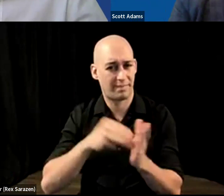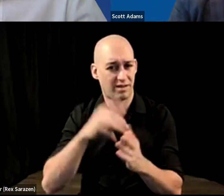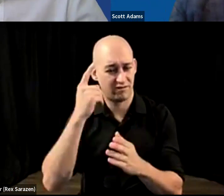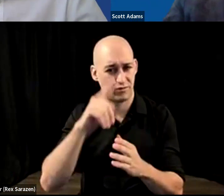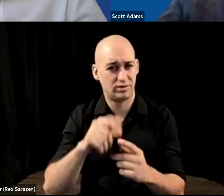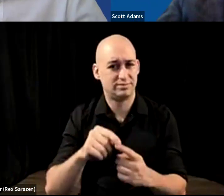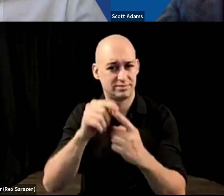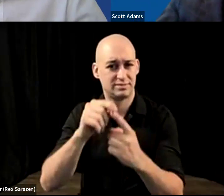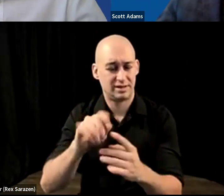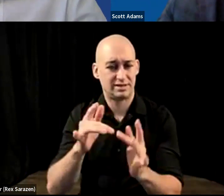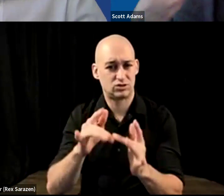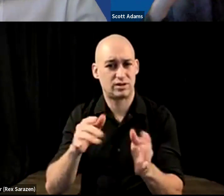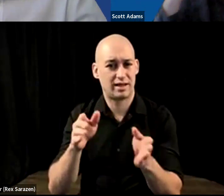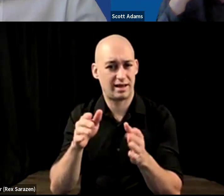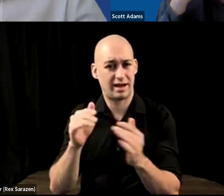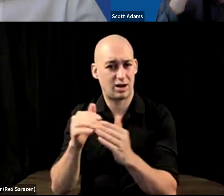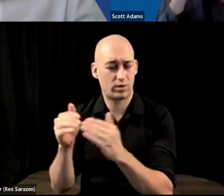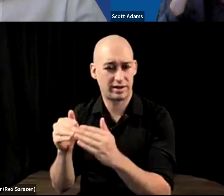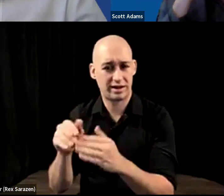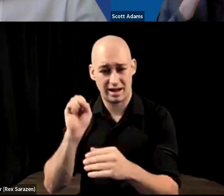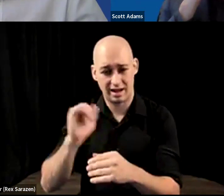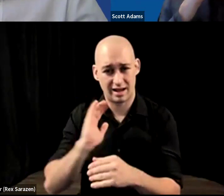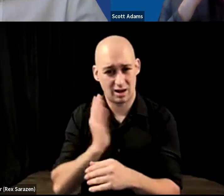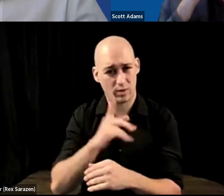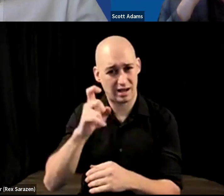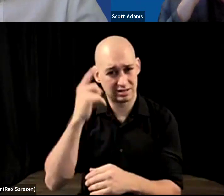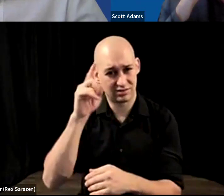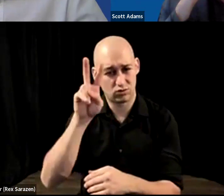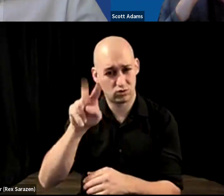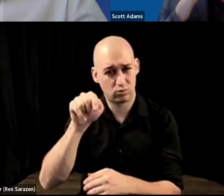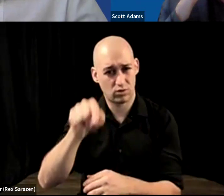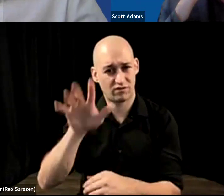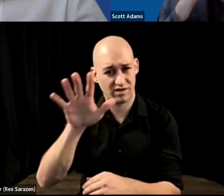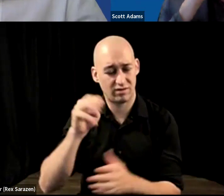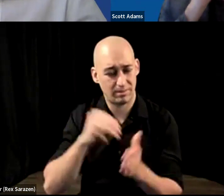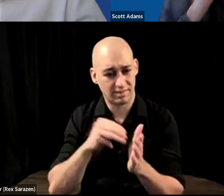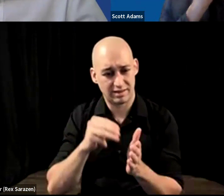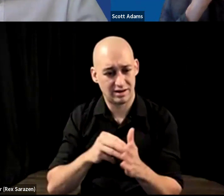activities. Could we ask for 2.5 million? So I think one of the reasons I'm trying to get some